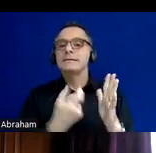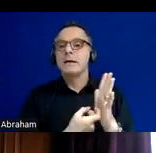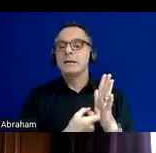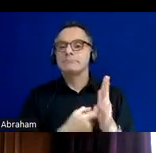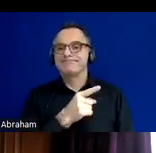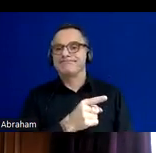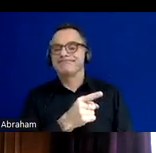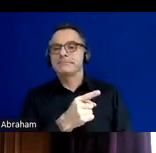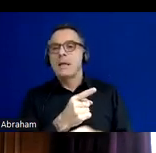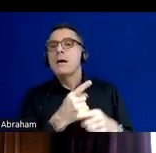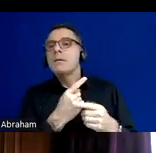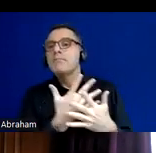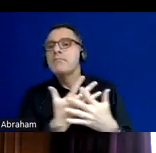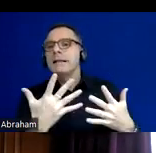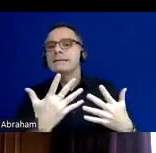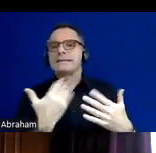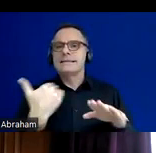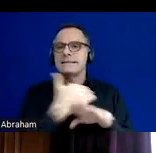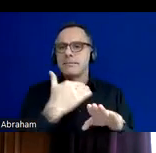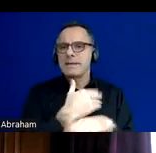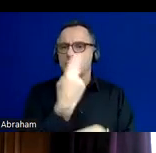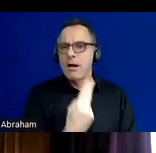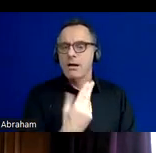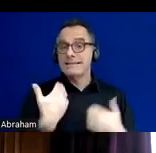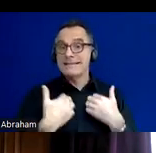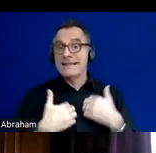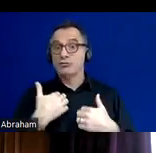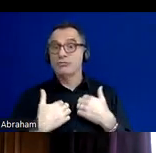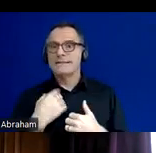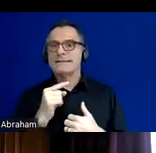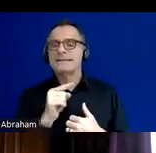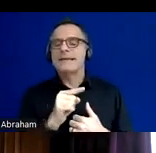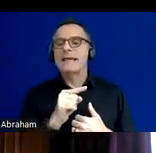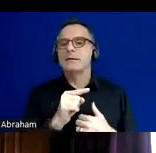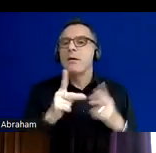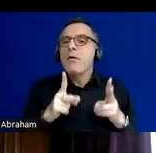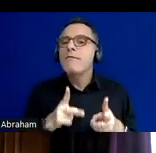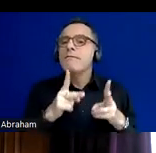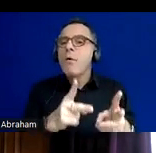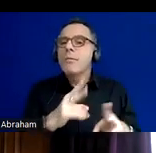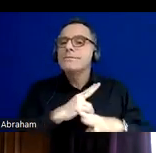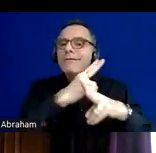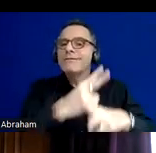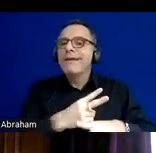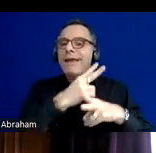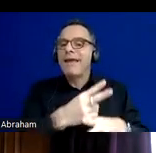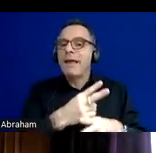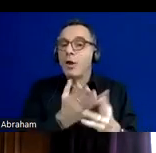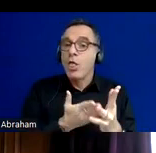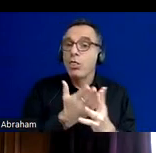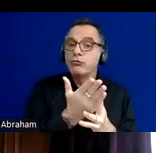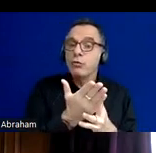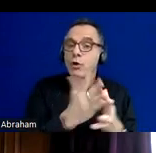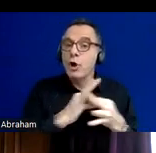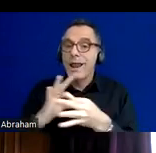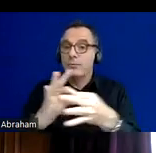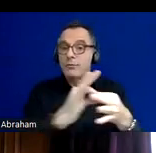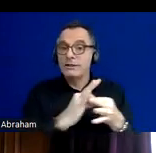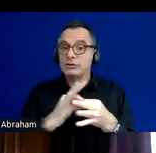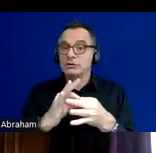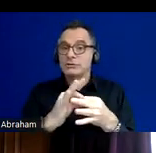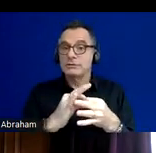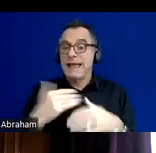artist. She's very interested in forms of care through collaboration and feminism. So,